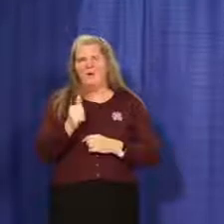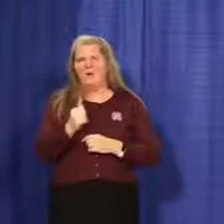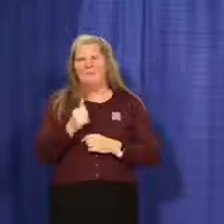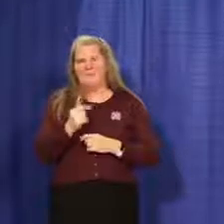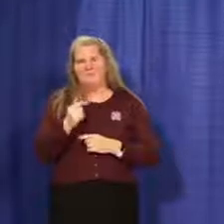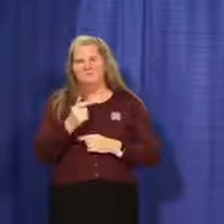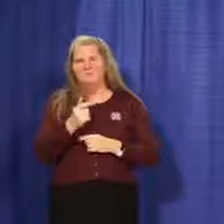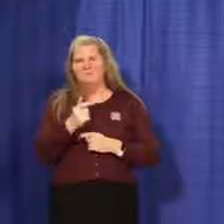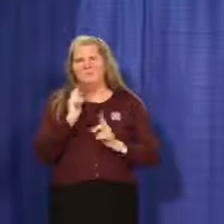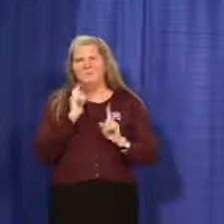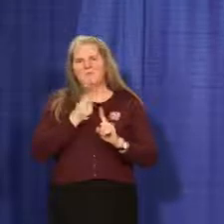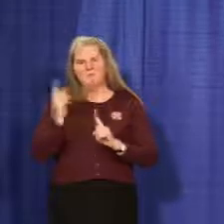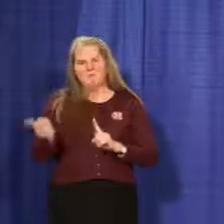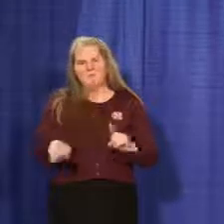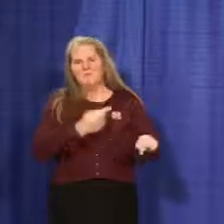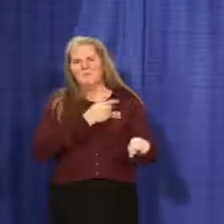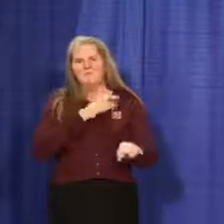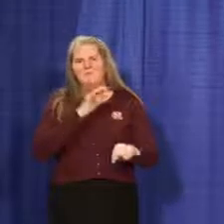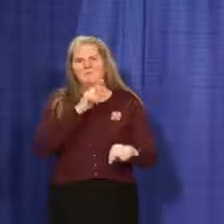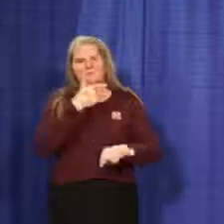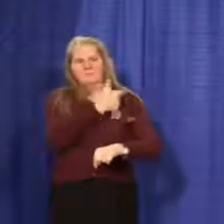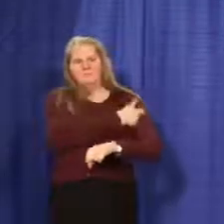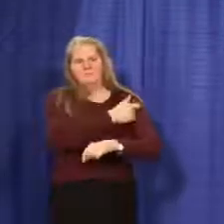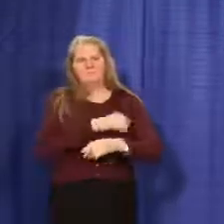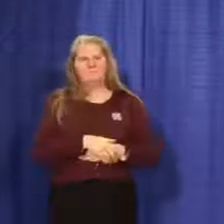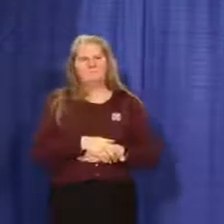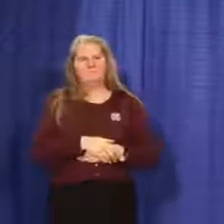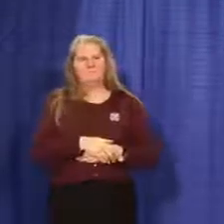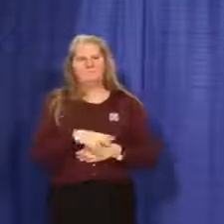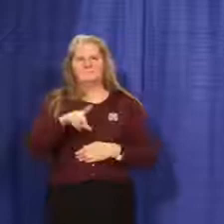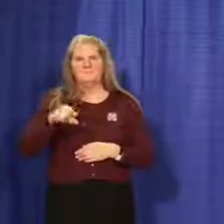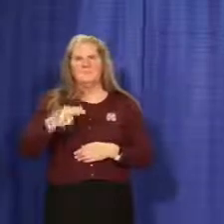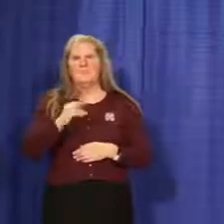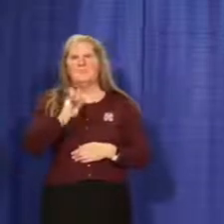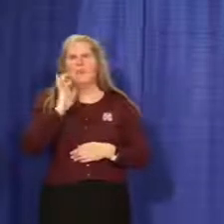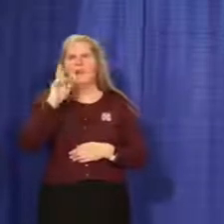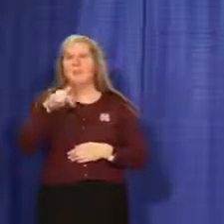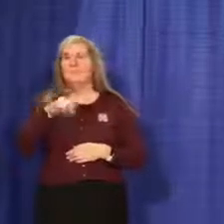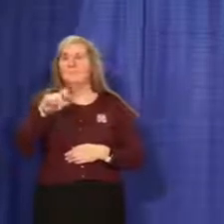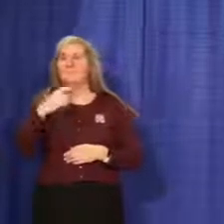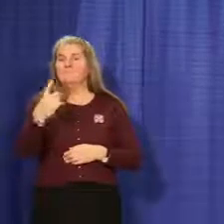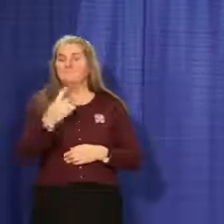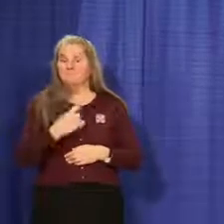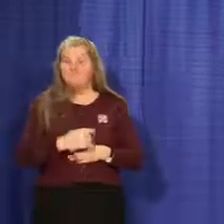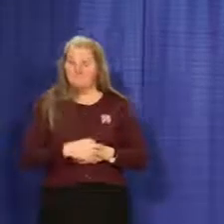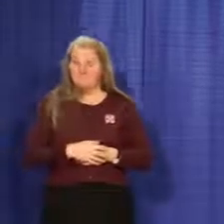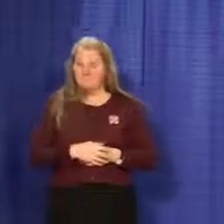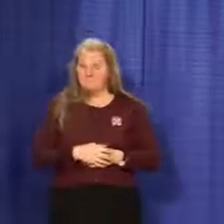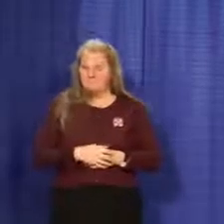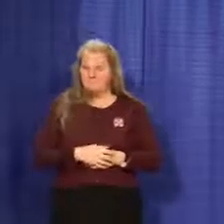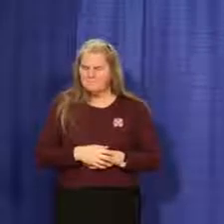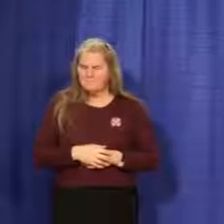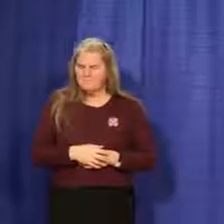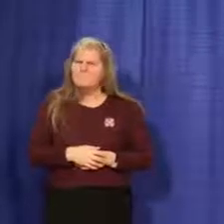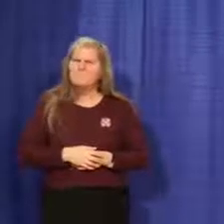best. Thank you, Philip. Another question?